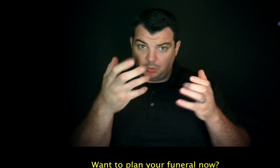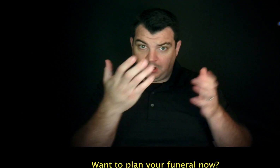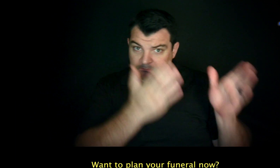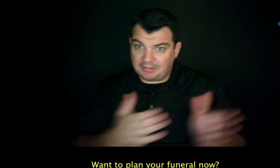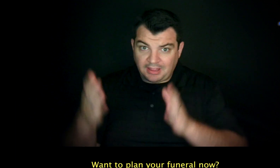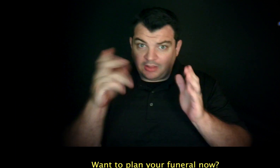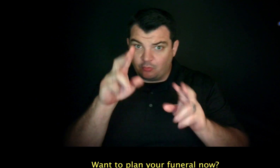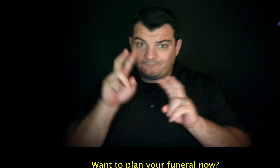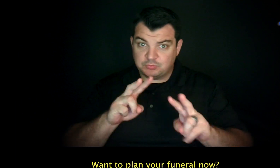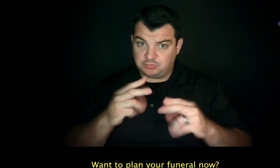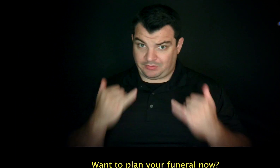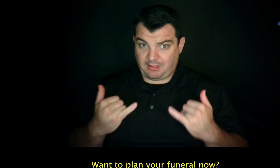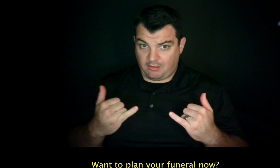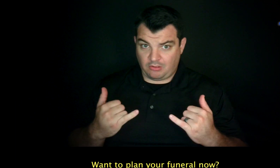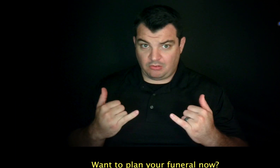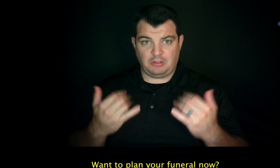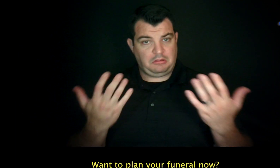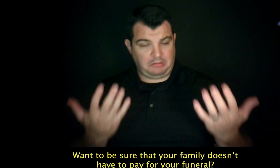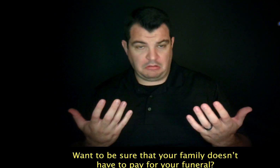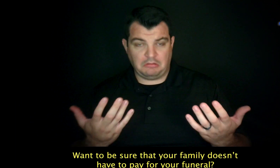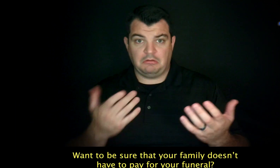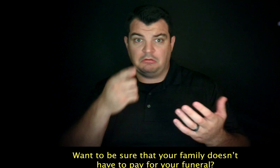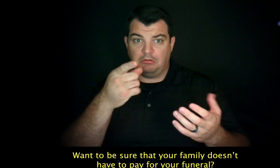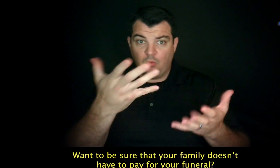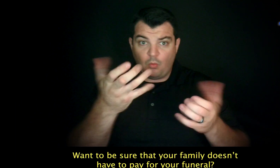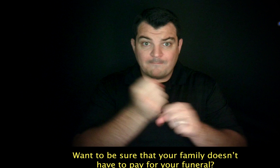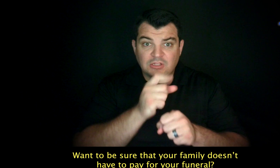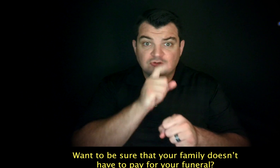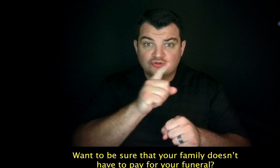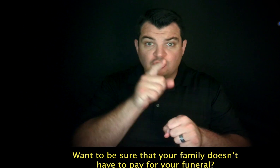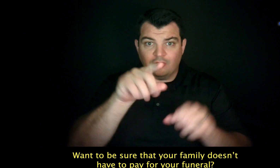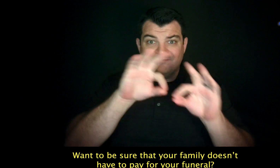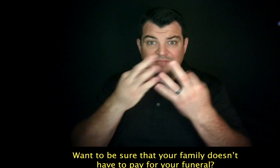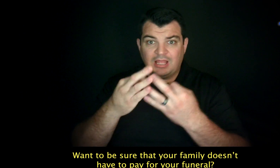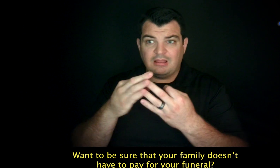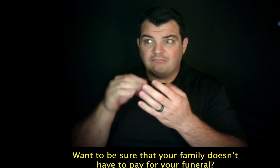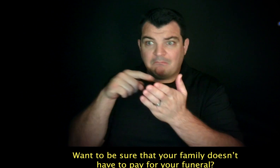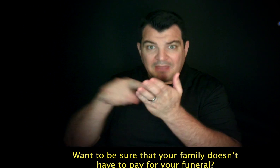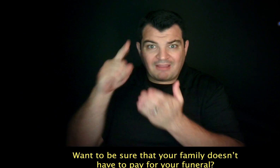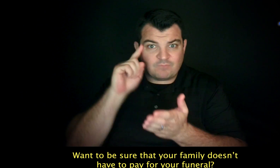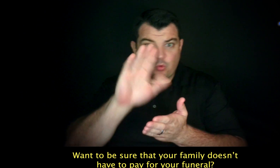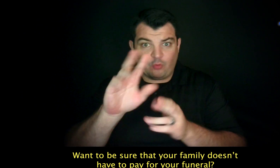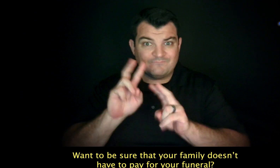Want to plan your funeral now? Want to be sure that your family doesn’t have to pay for your funeral?